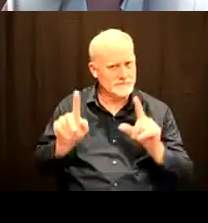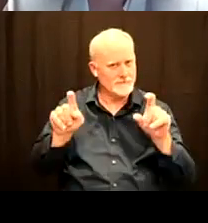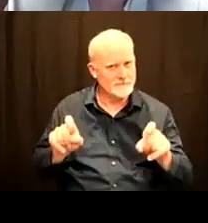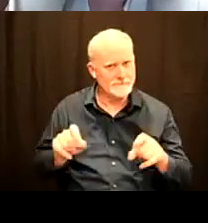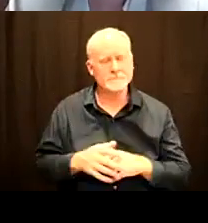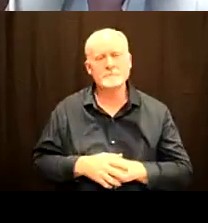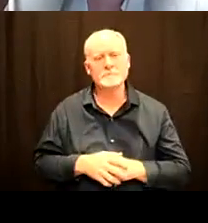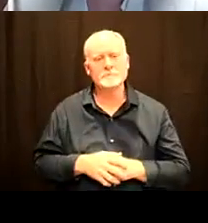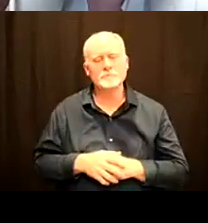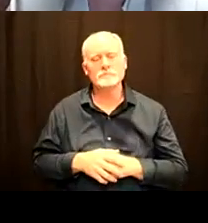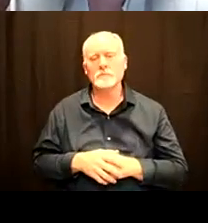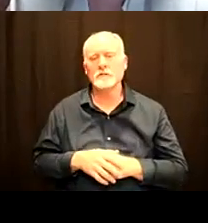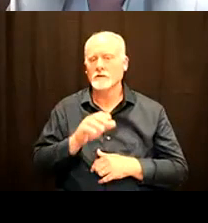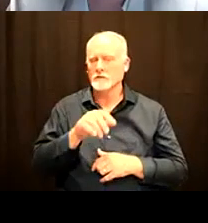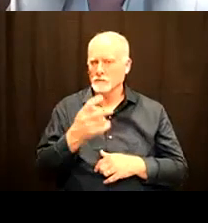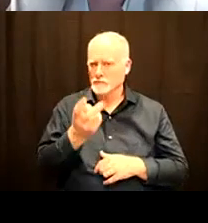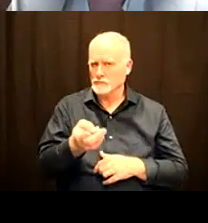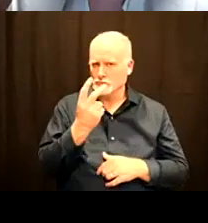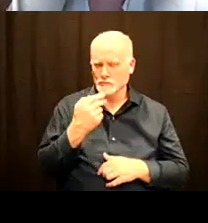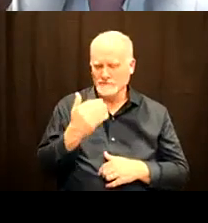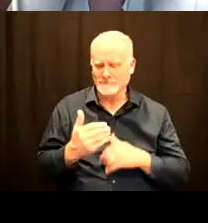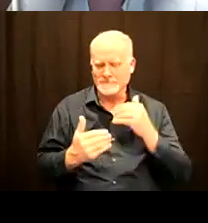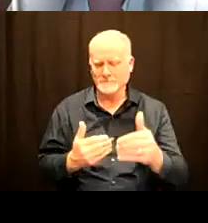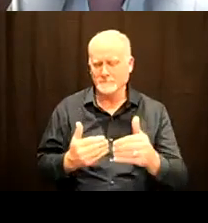are two steps that campus employees will have to complete in order to participate